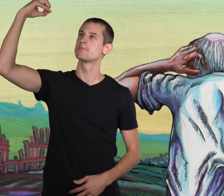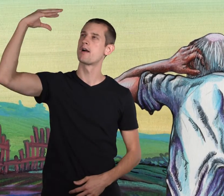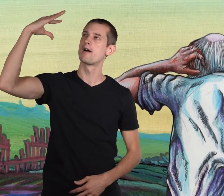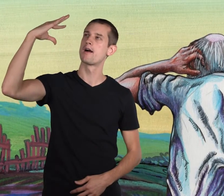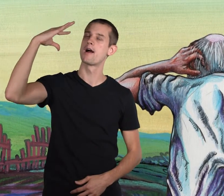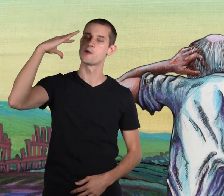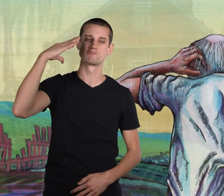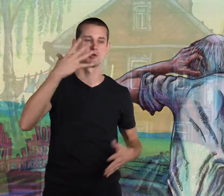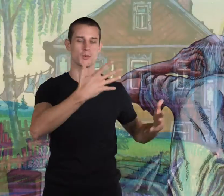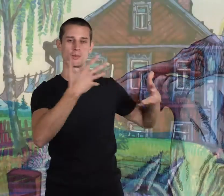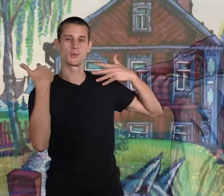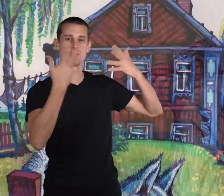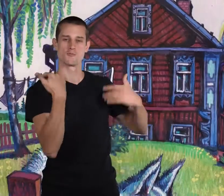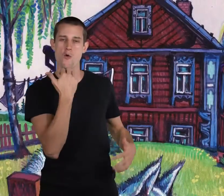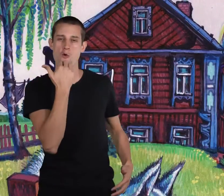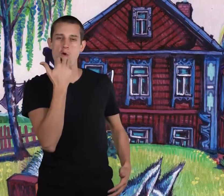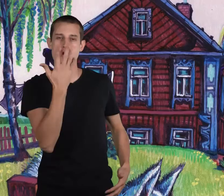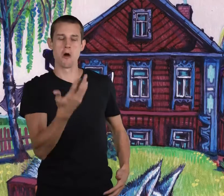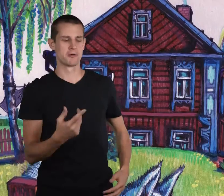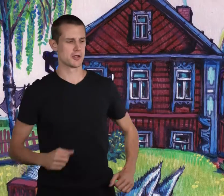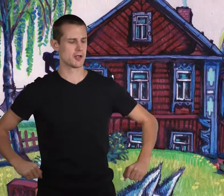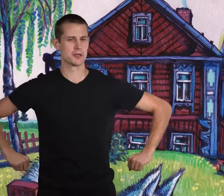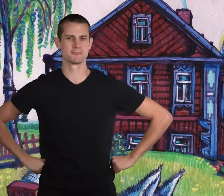saw the shining yellow sun, felt the warm breeze of the wind,